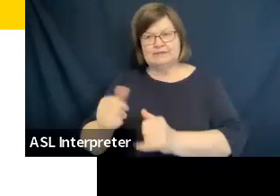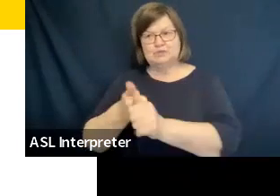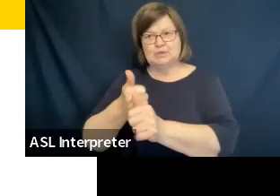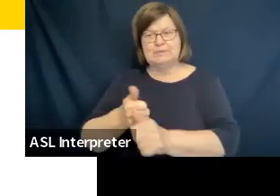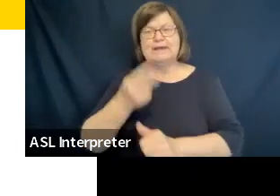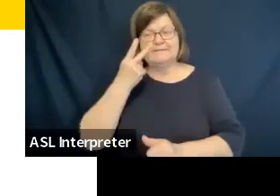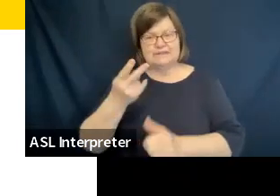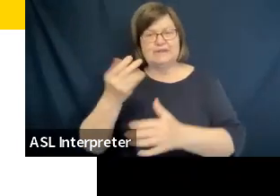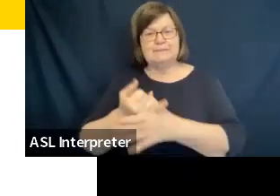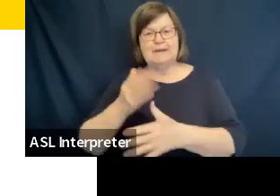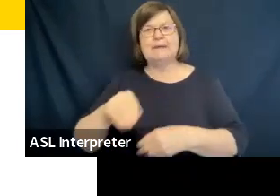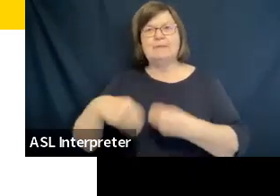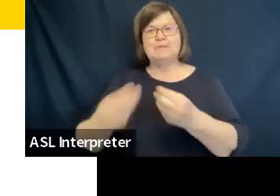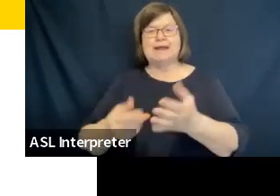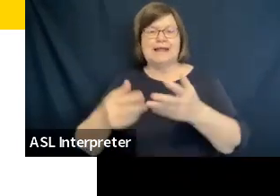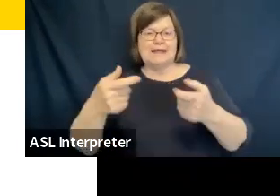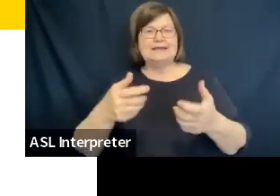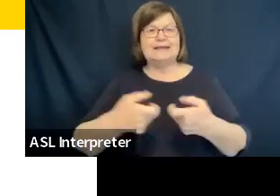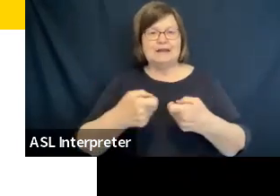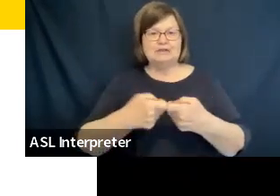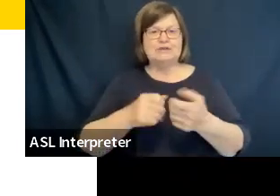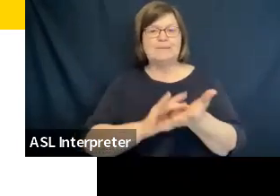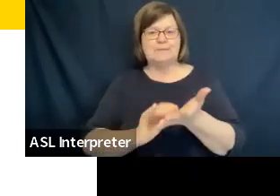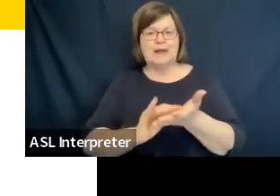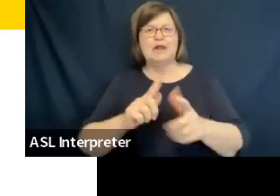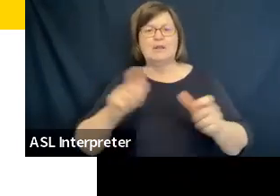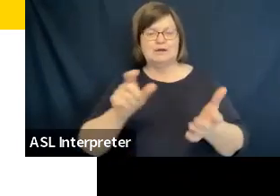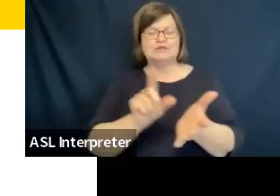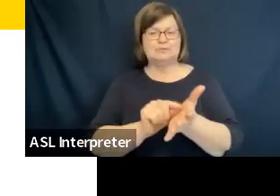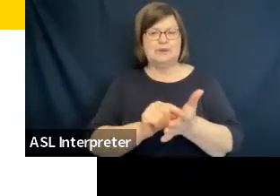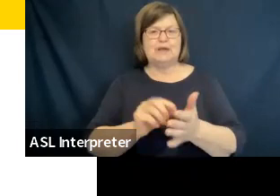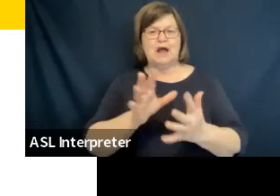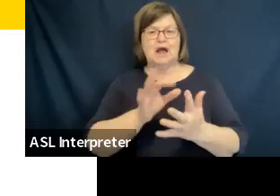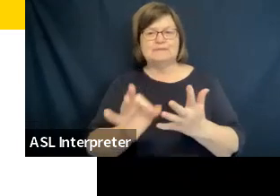prepared by providing electronic Braille and large print options, and a final recommendation